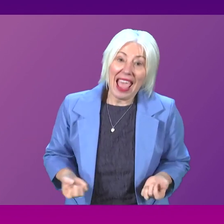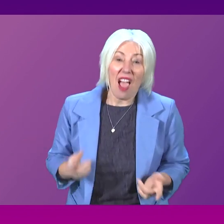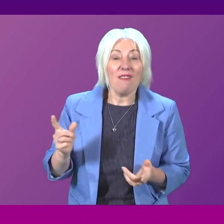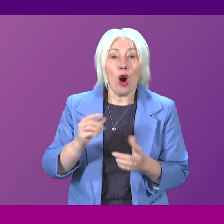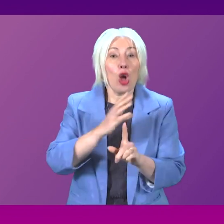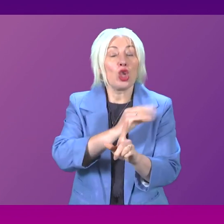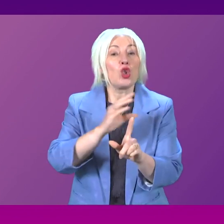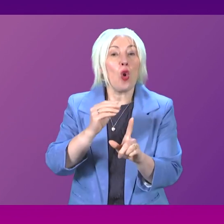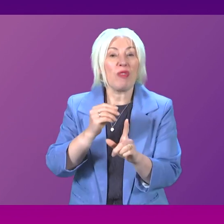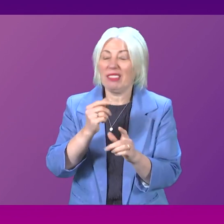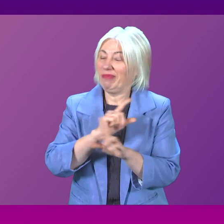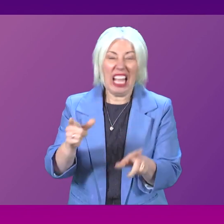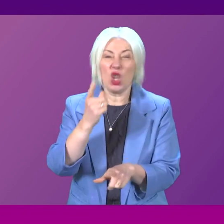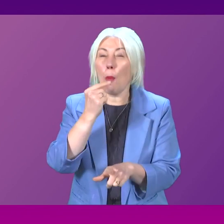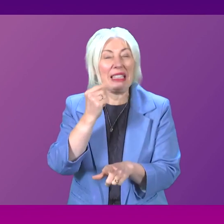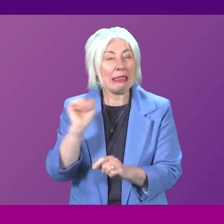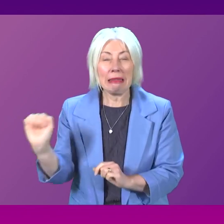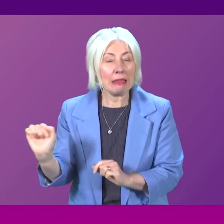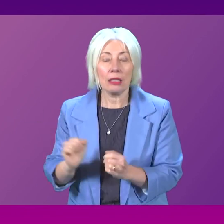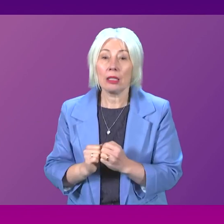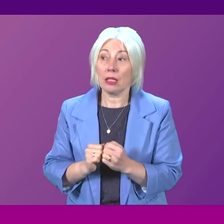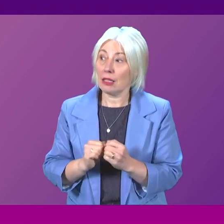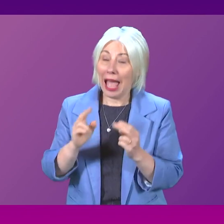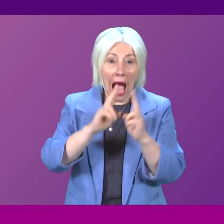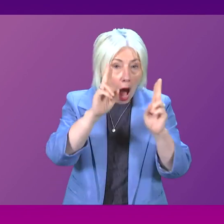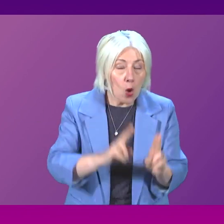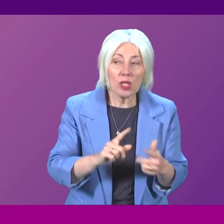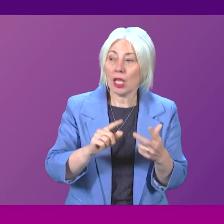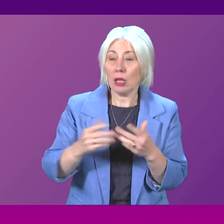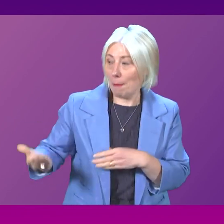Households and businesses will bear the cost of the former Prime Minister’s mistakes